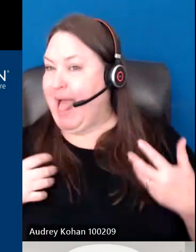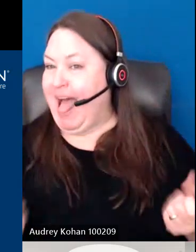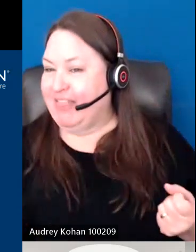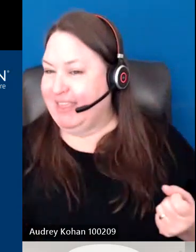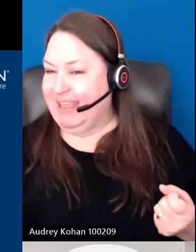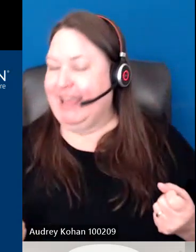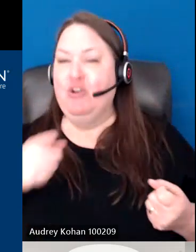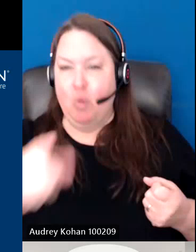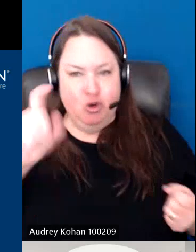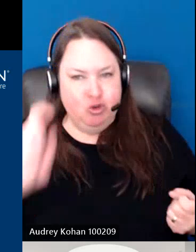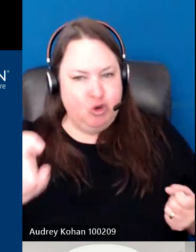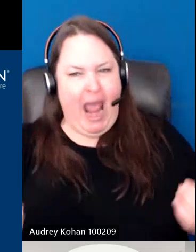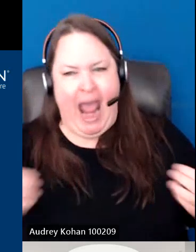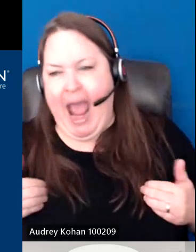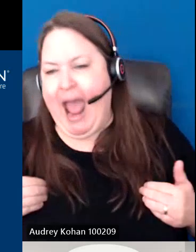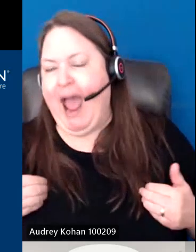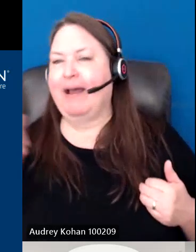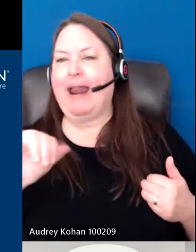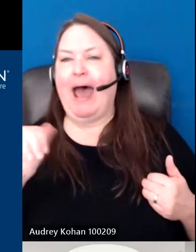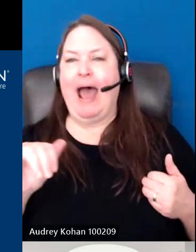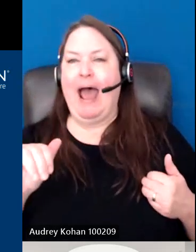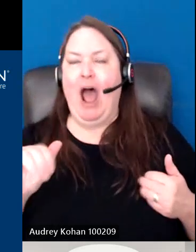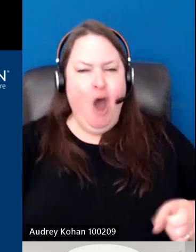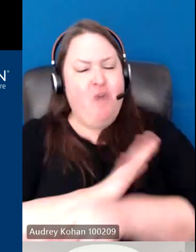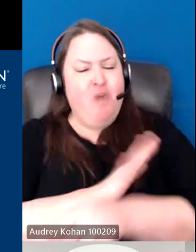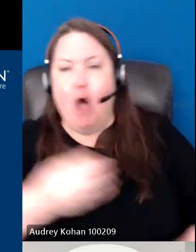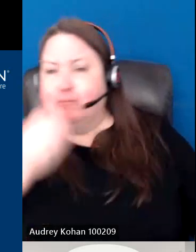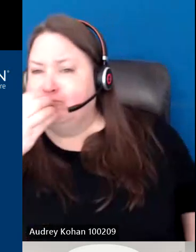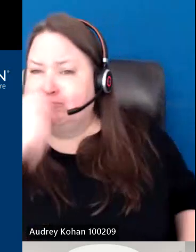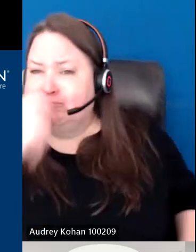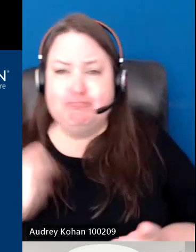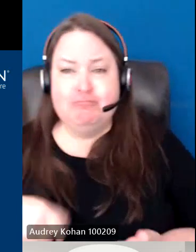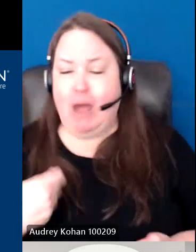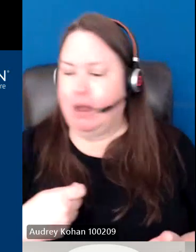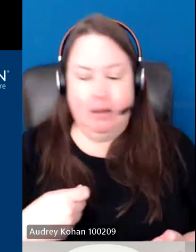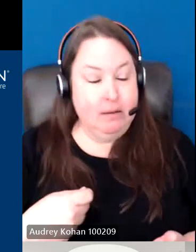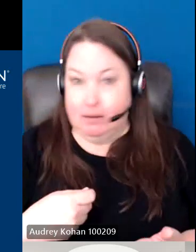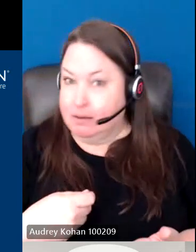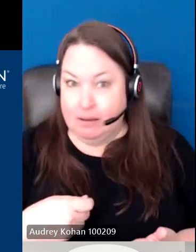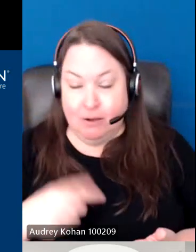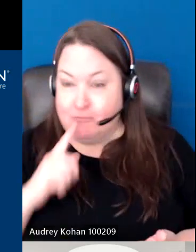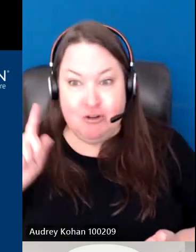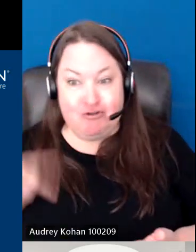you should have like like a full meal I mean it was just like crazy so imagine the patient